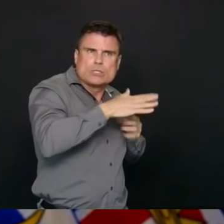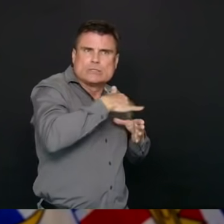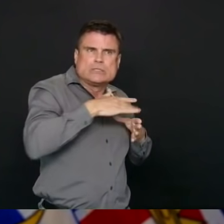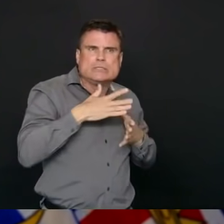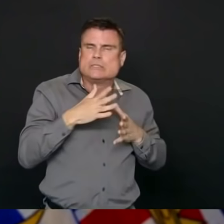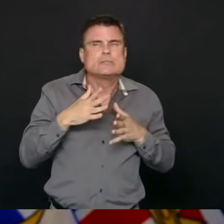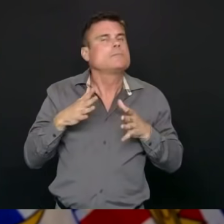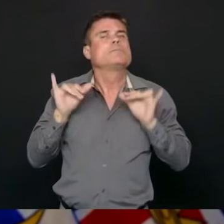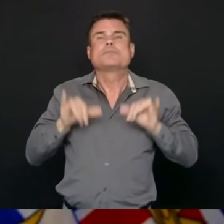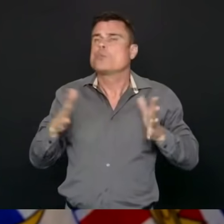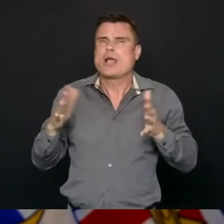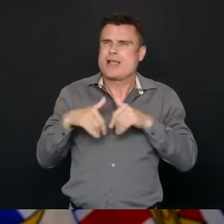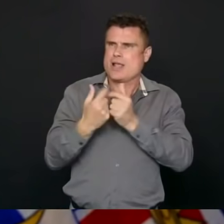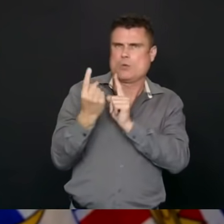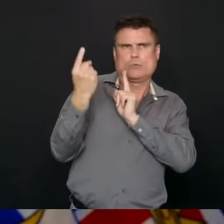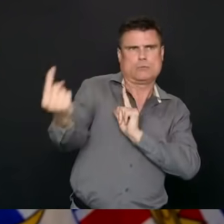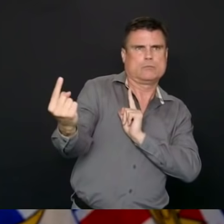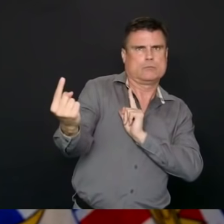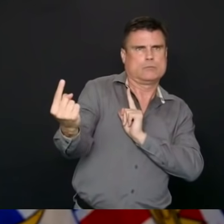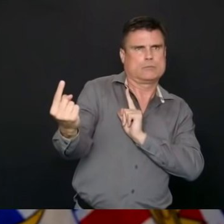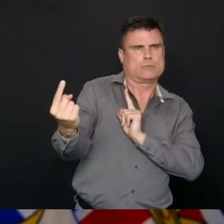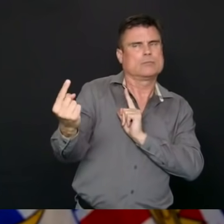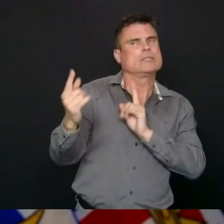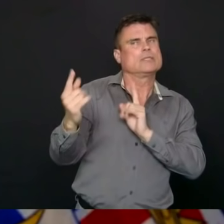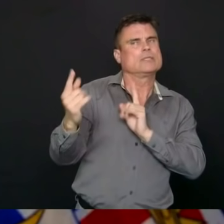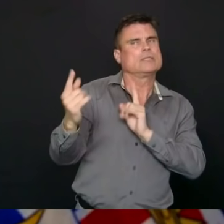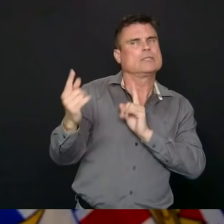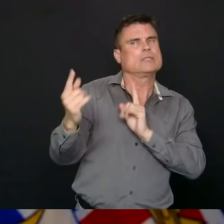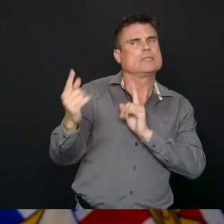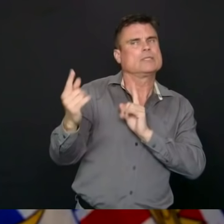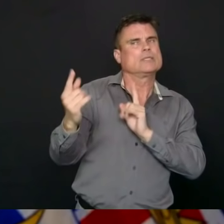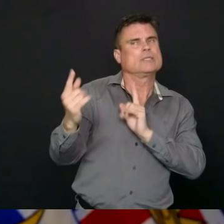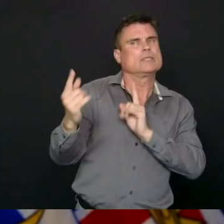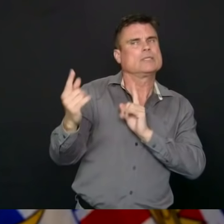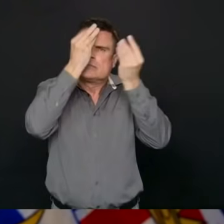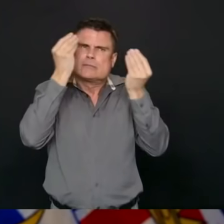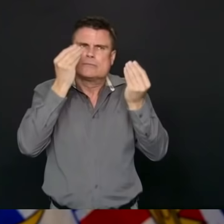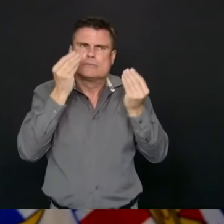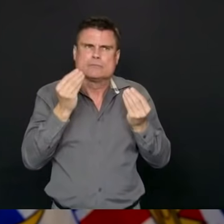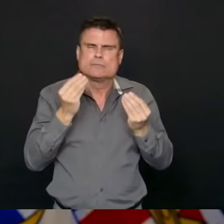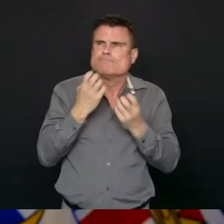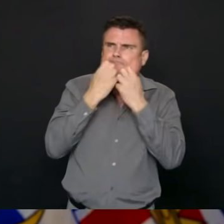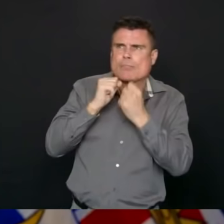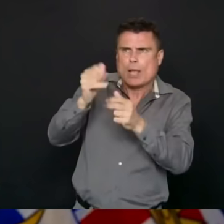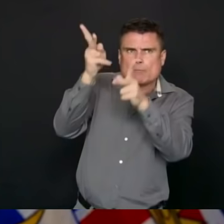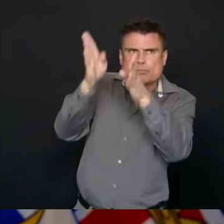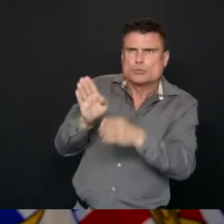careful and mindful of those who may be more vulnerable in our families and communities.